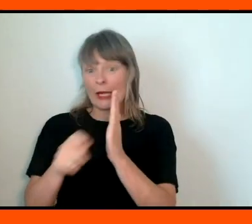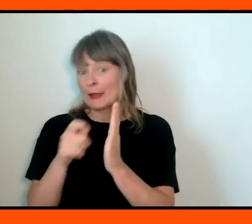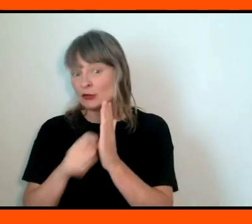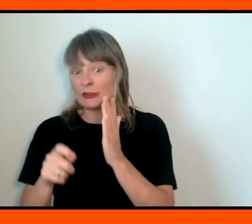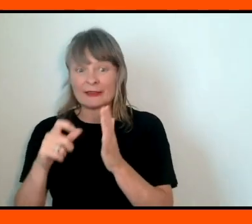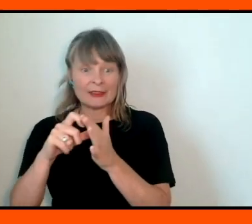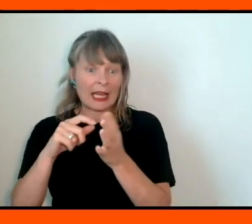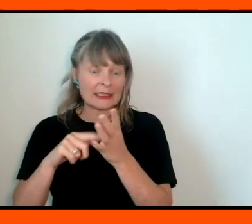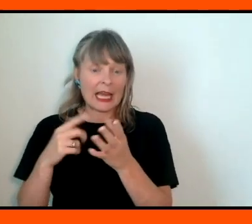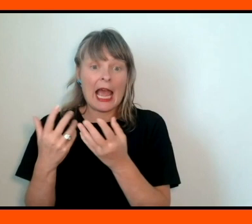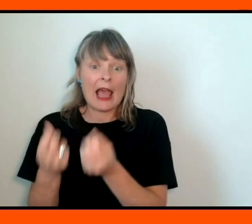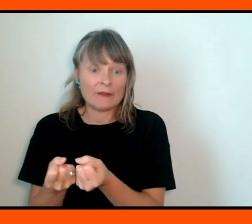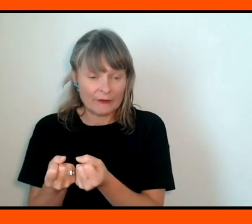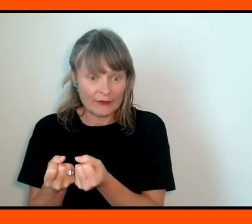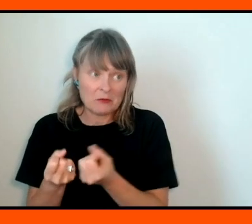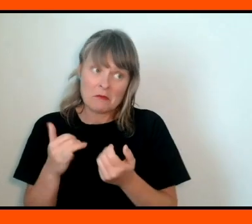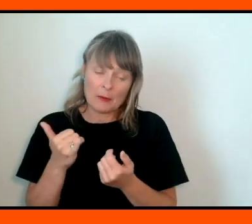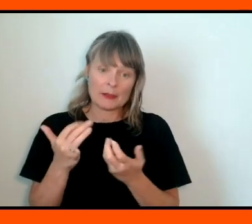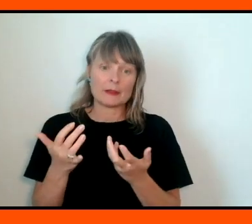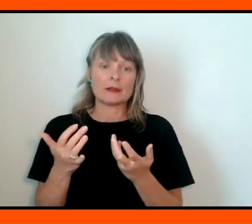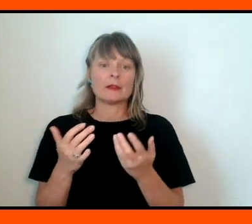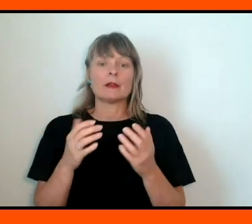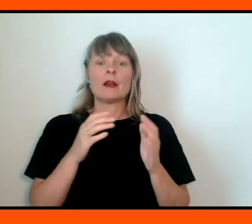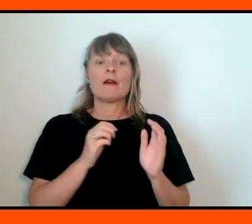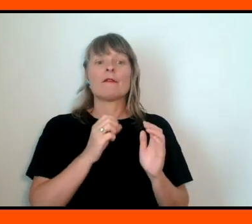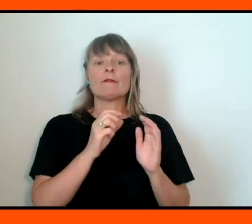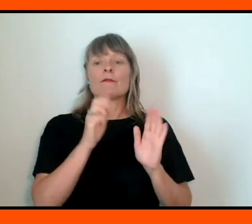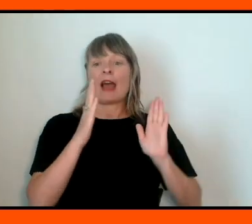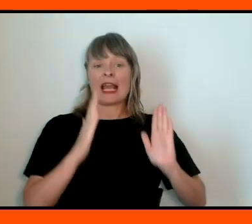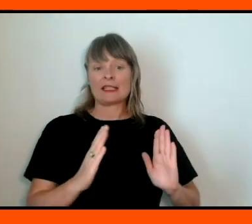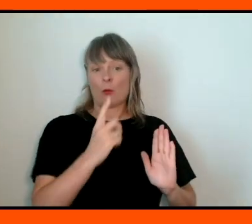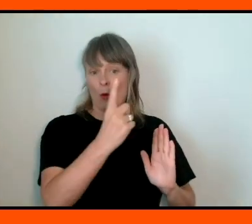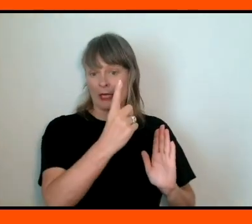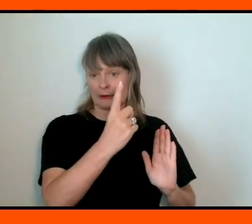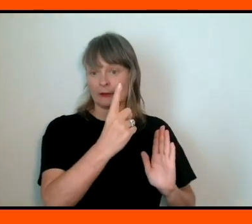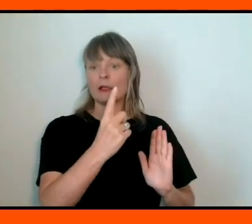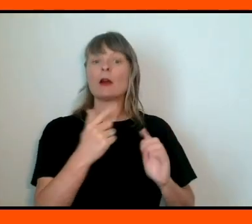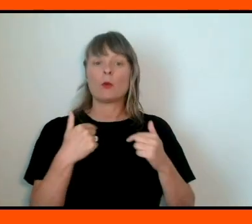Once we’ve done phase 1 and once we’ve assessed we’ll actually play back what we’ve heard, as Andrew said,